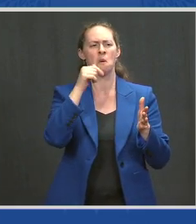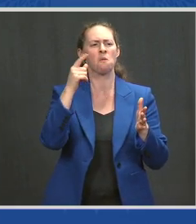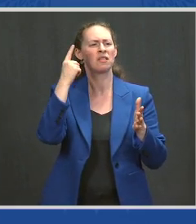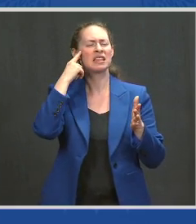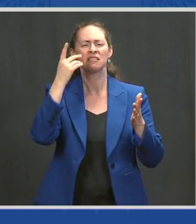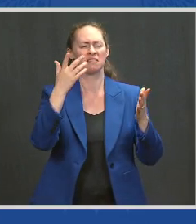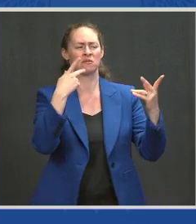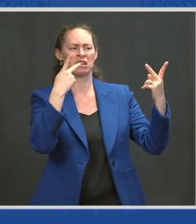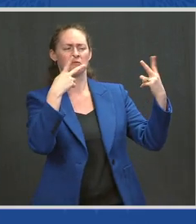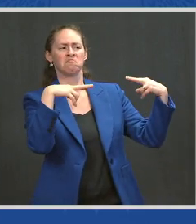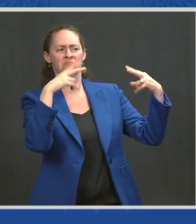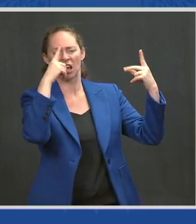Jennifer. Jennifer Jacobs.